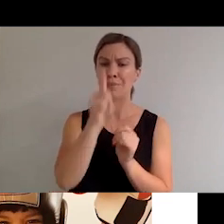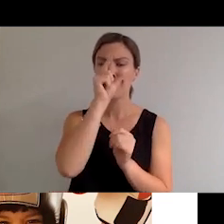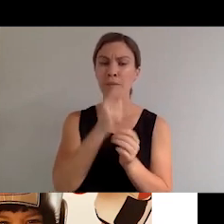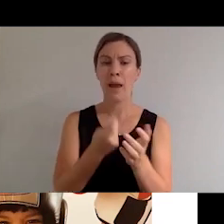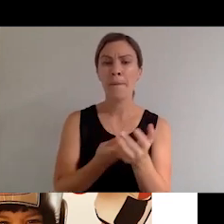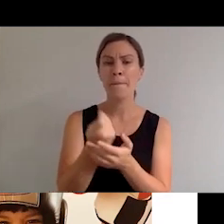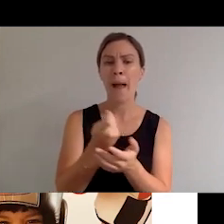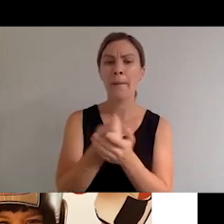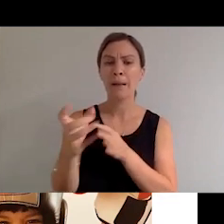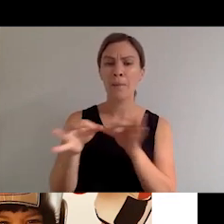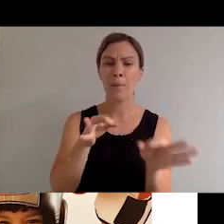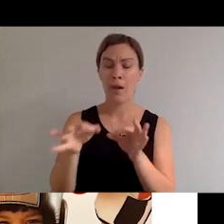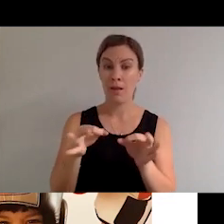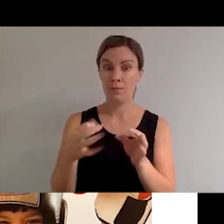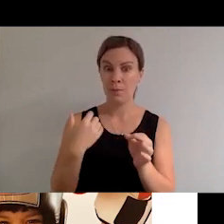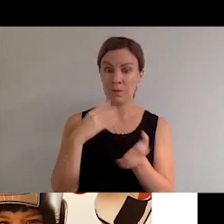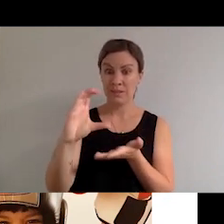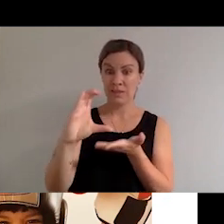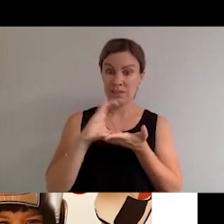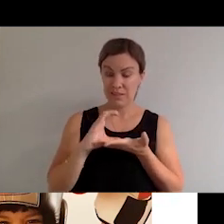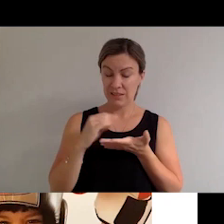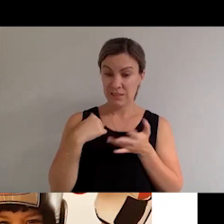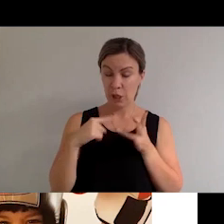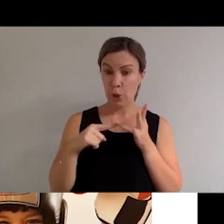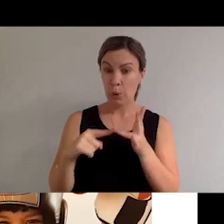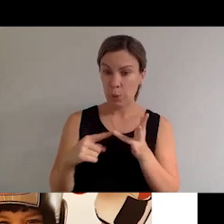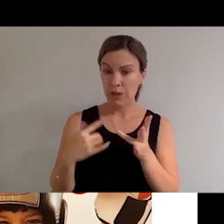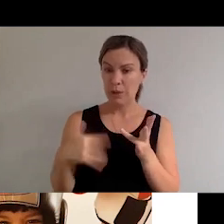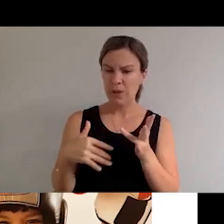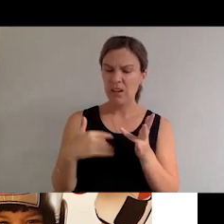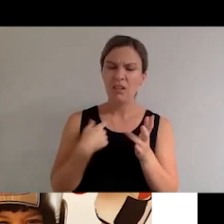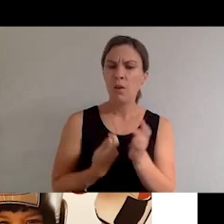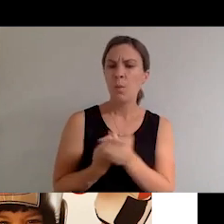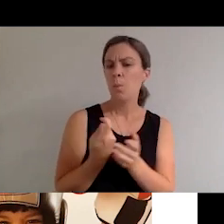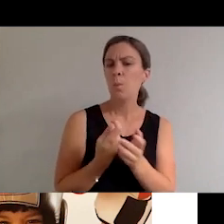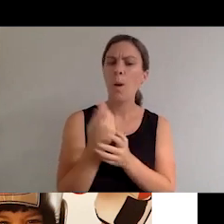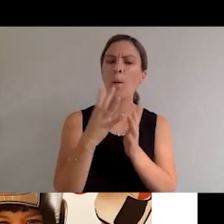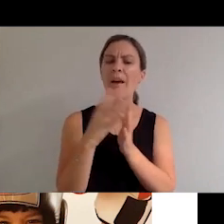I started playing it weekly, in a more manageable approach.